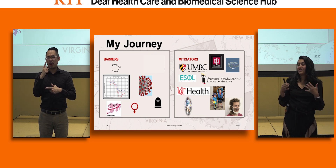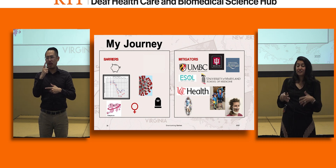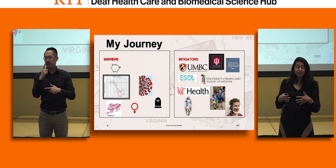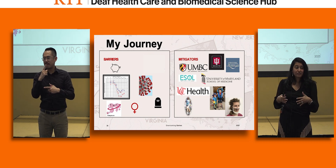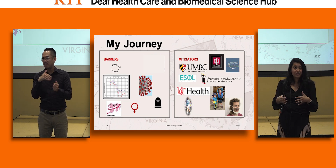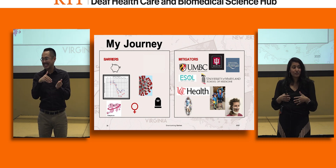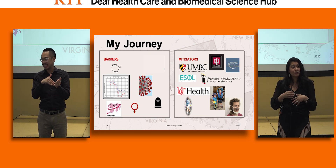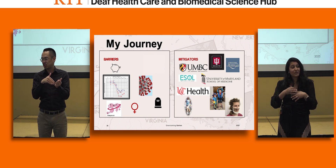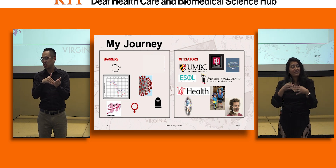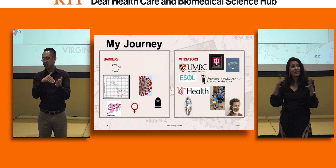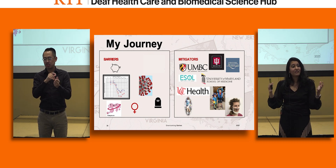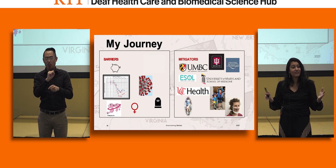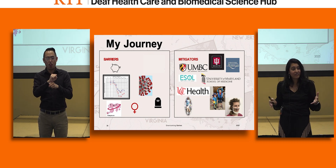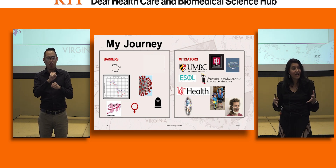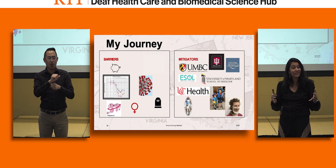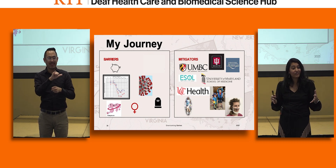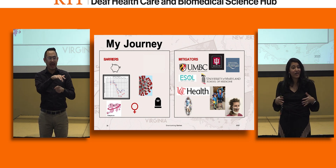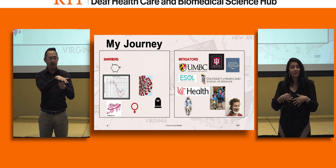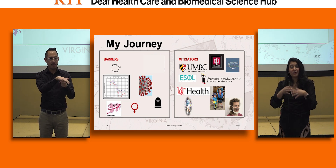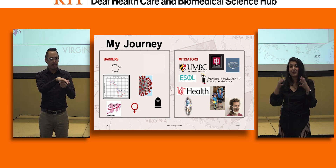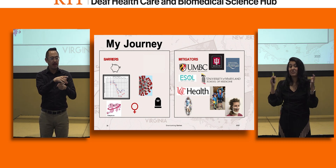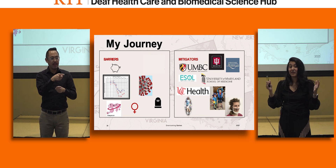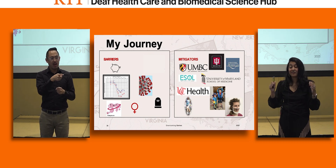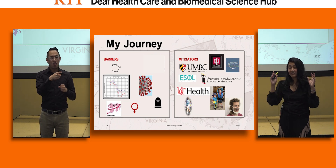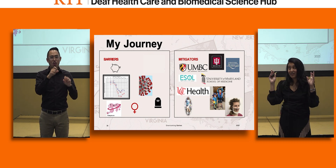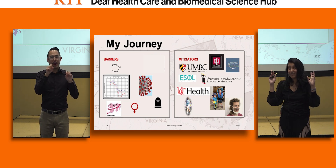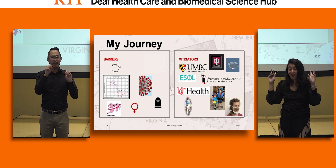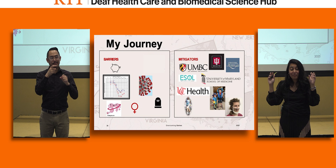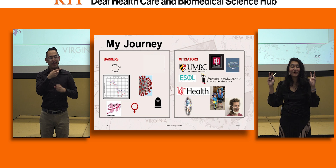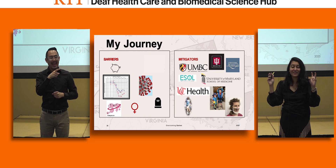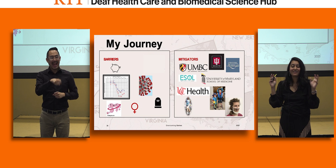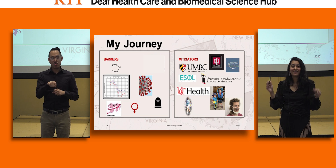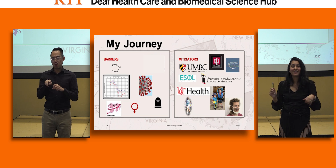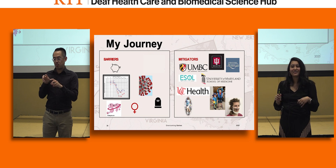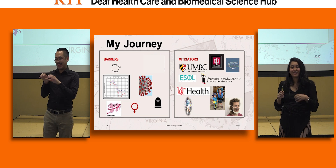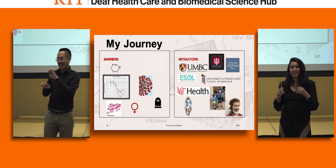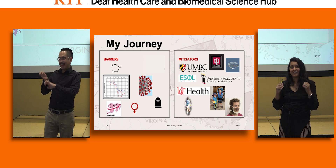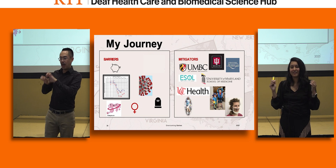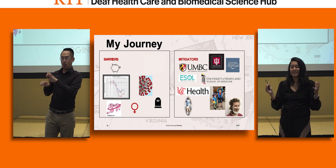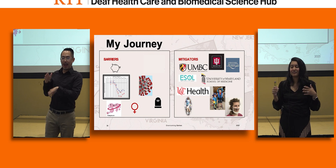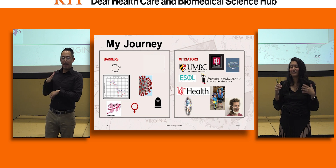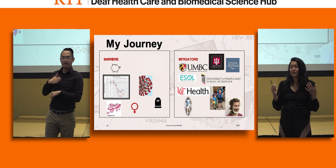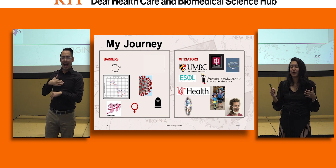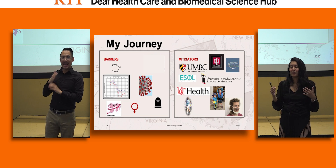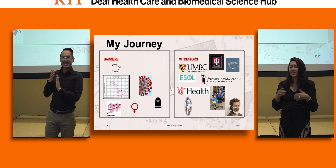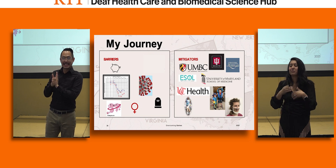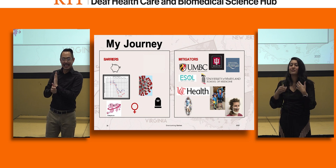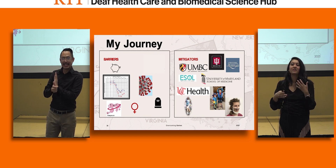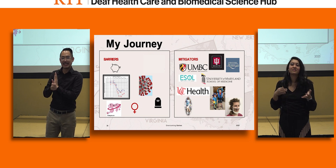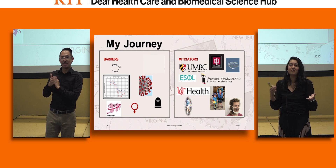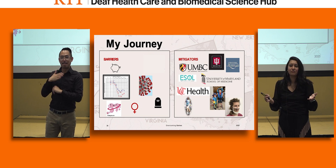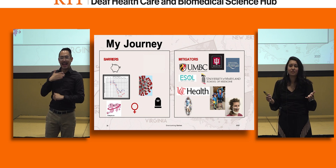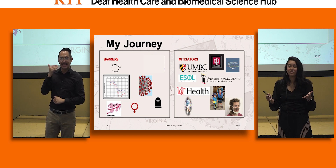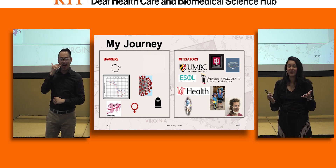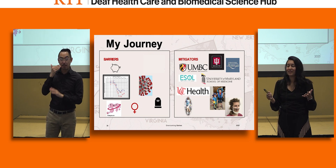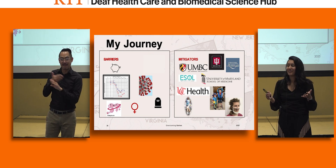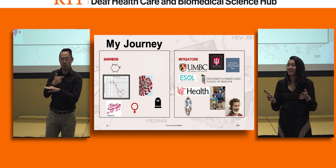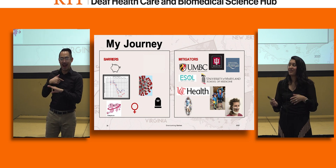who was-- kind of had to evaluate my competency for being able to continue in training.